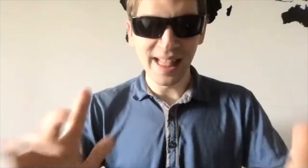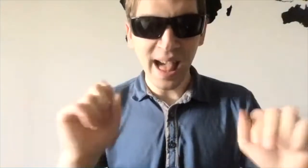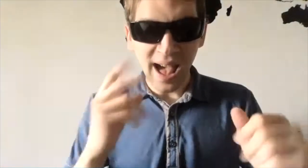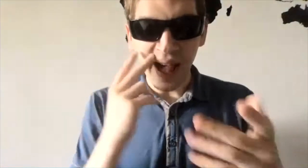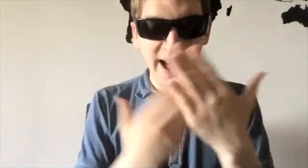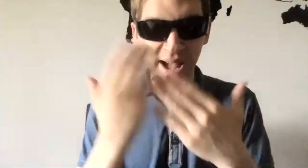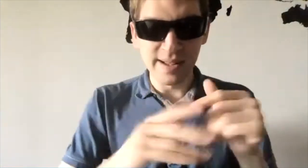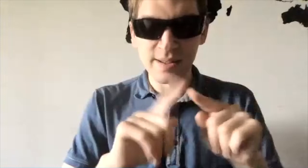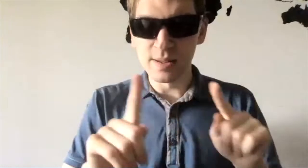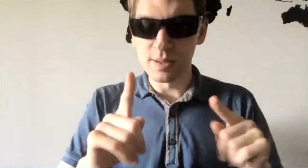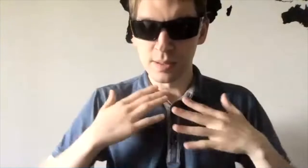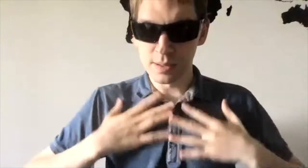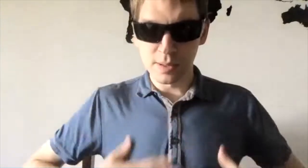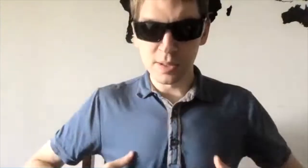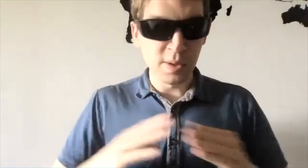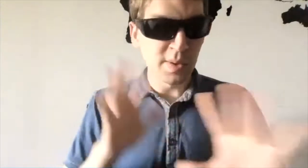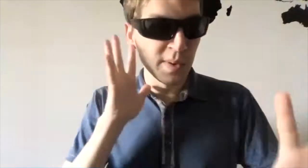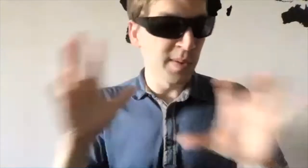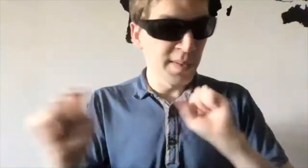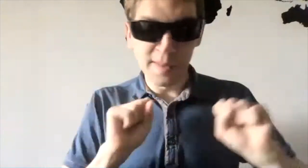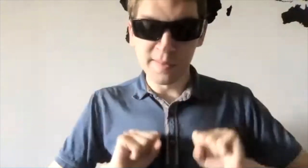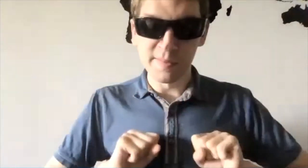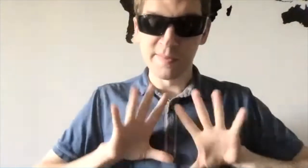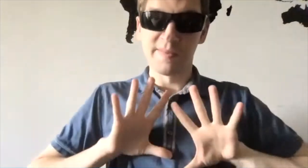I want to make sure that I can see you. It doesn't need to be